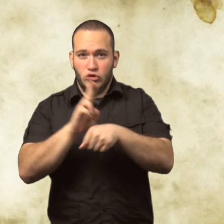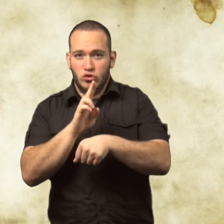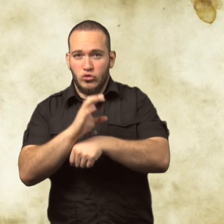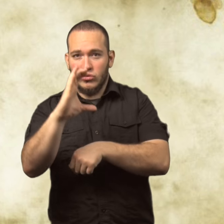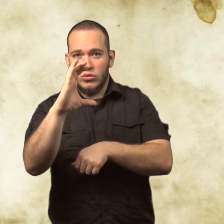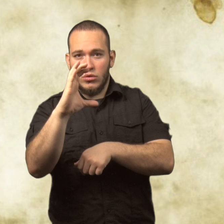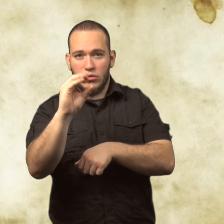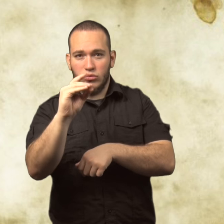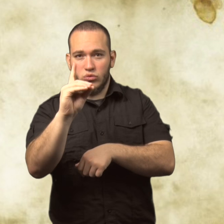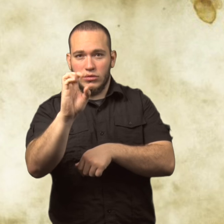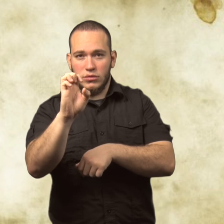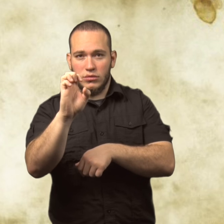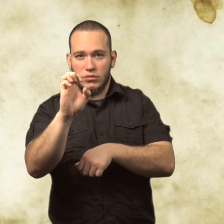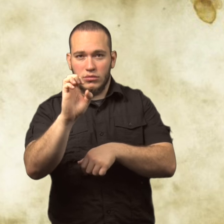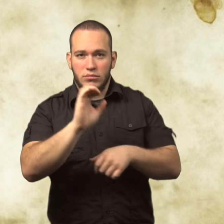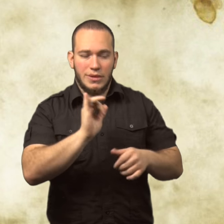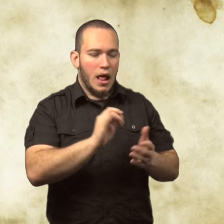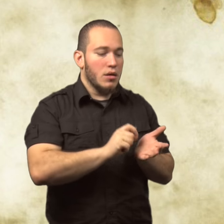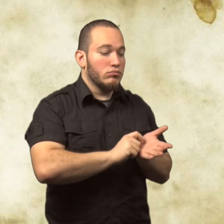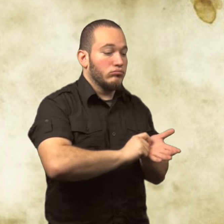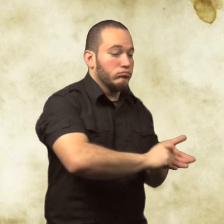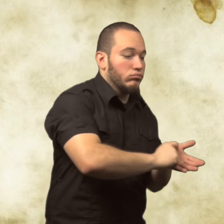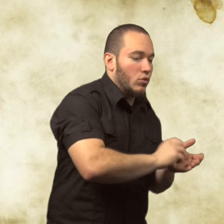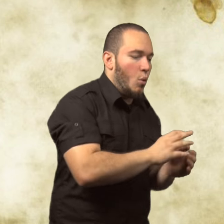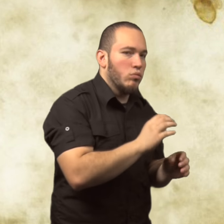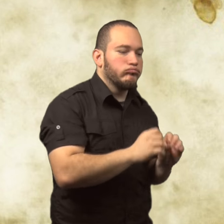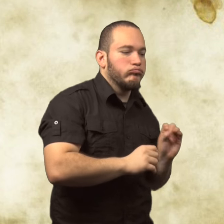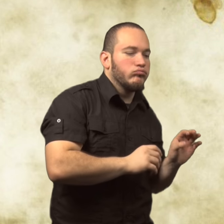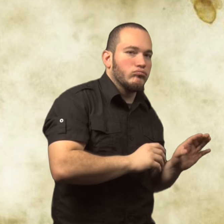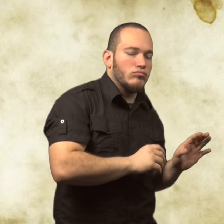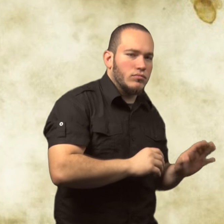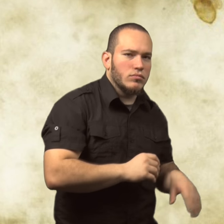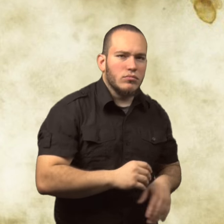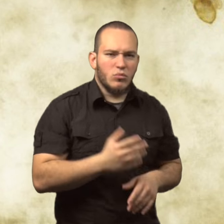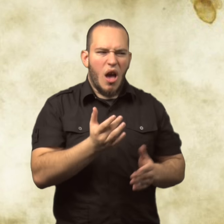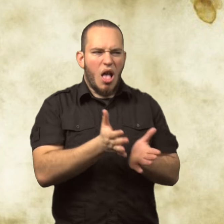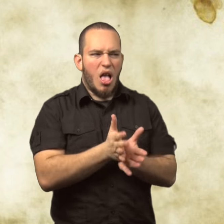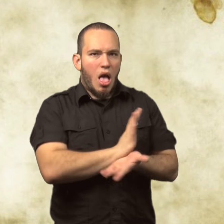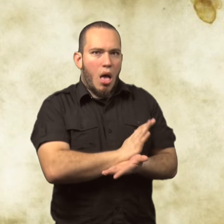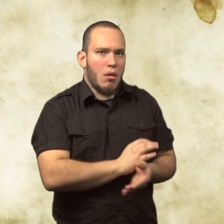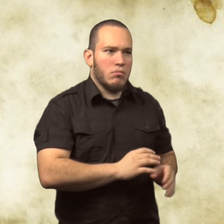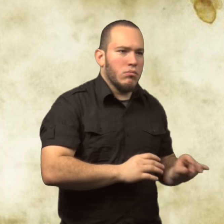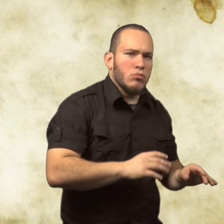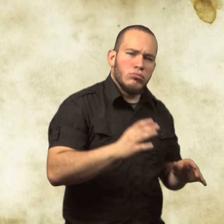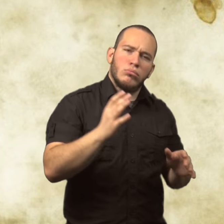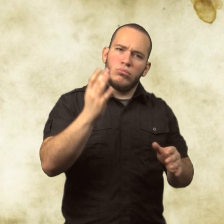Have you used a code before either writing back and forth in code or signing in code?